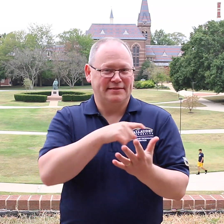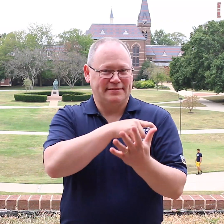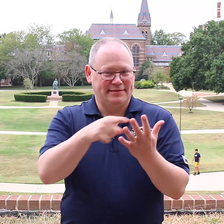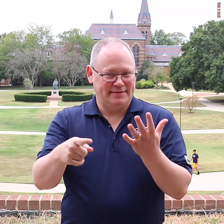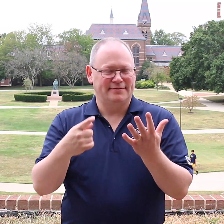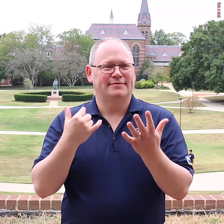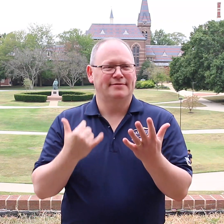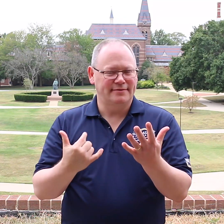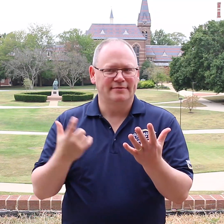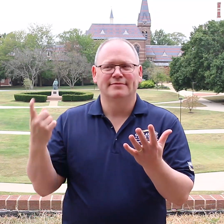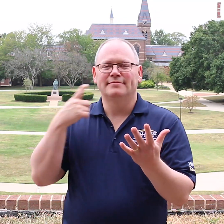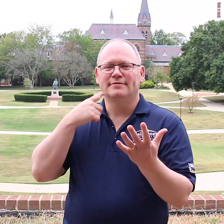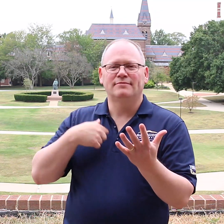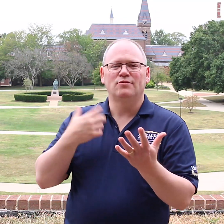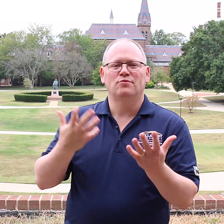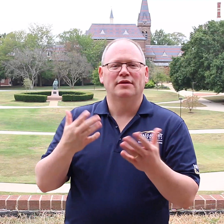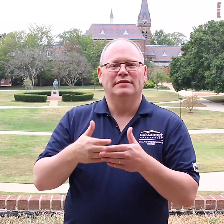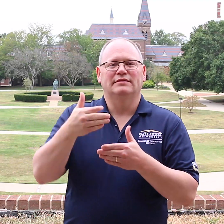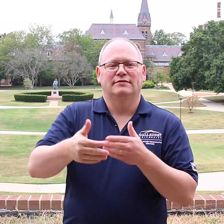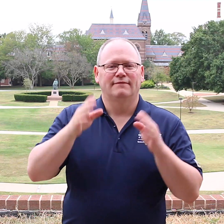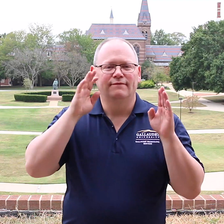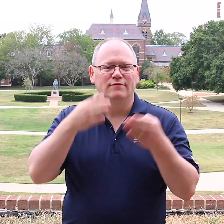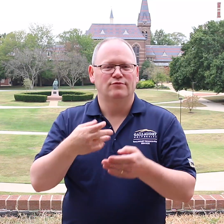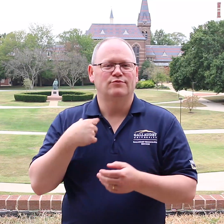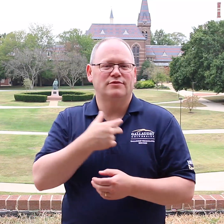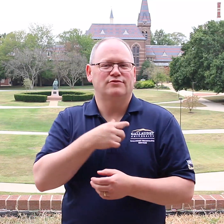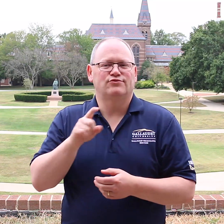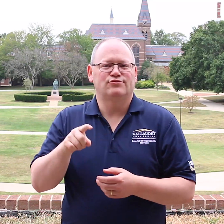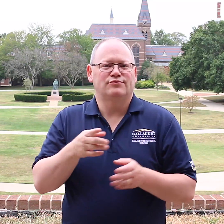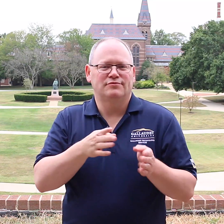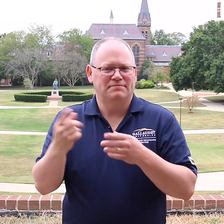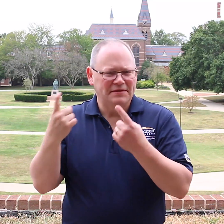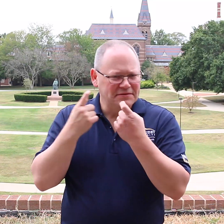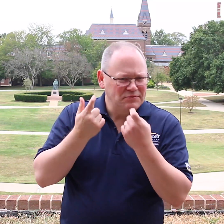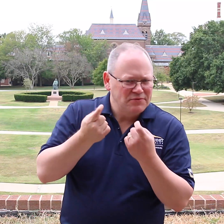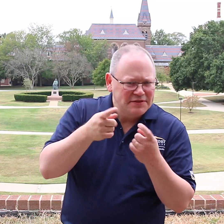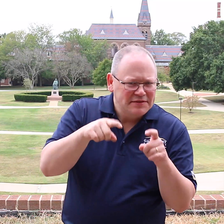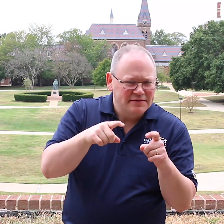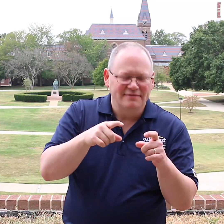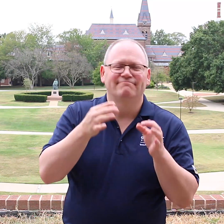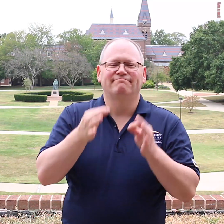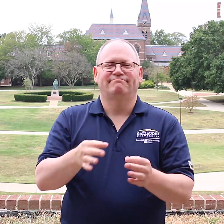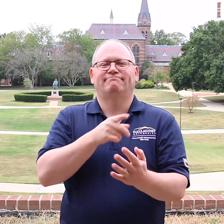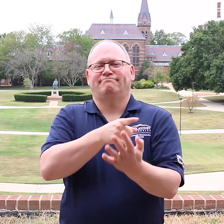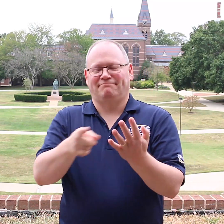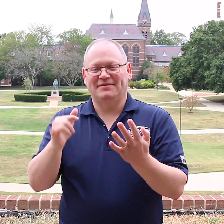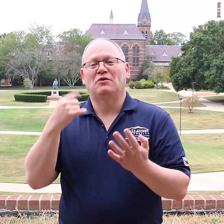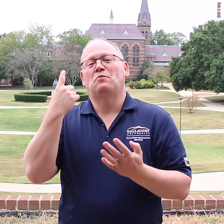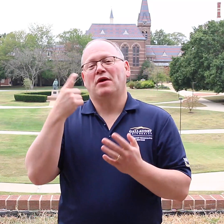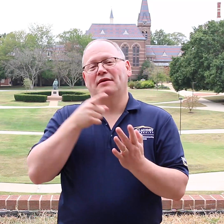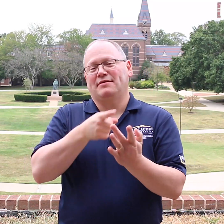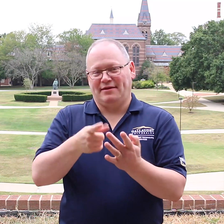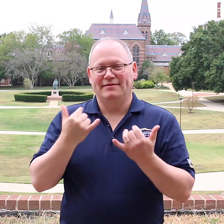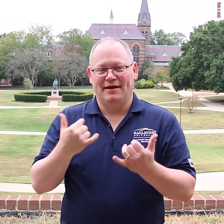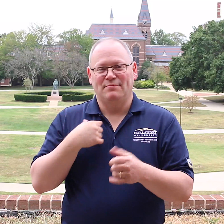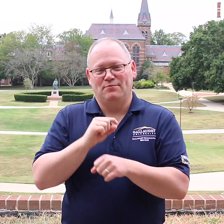Also, there's so many features. They can tell us what's best to focus on next. And they can inquire to see our needs